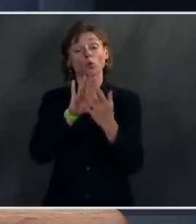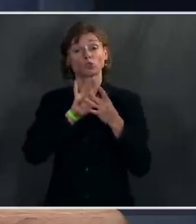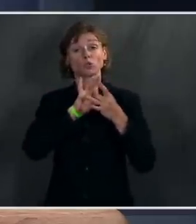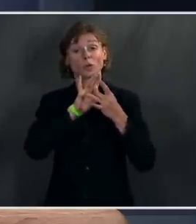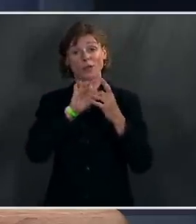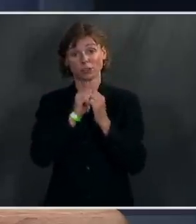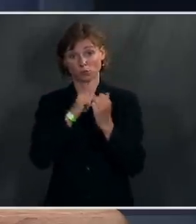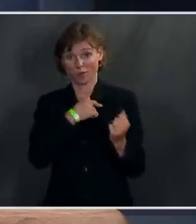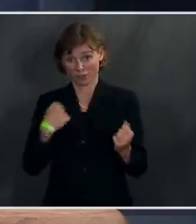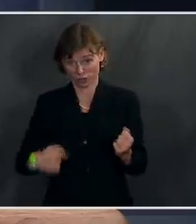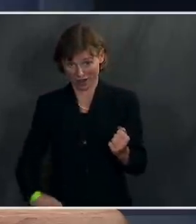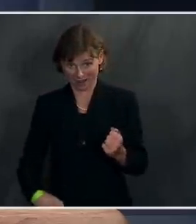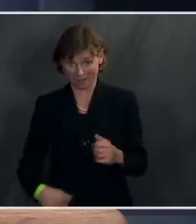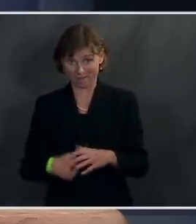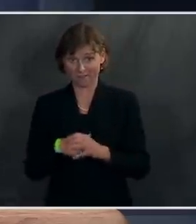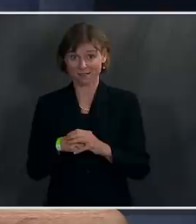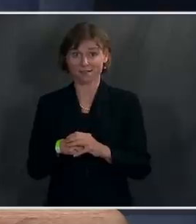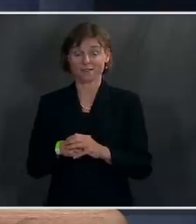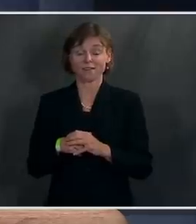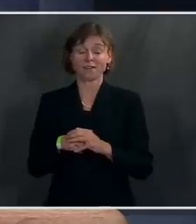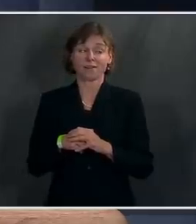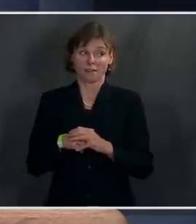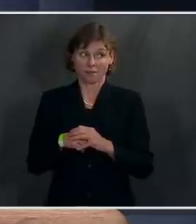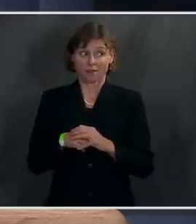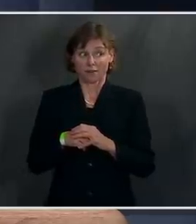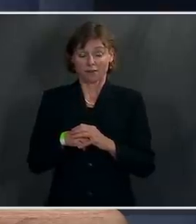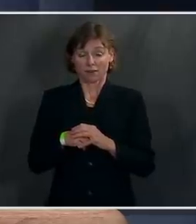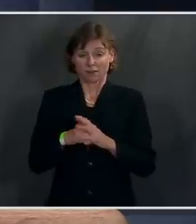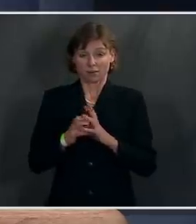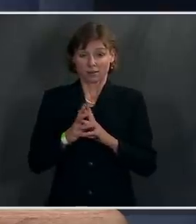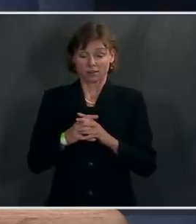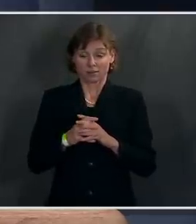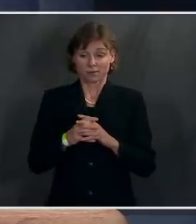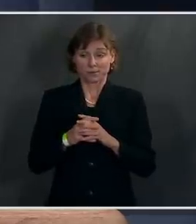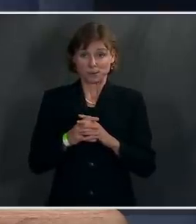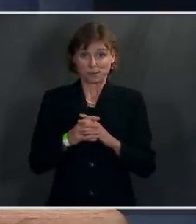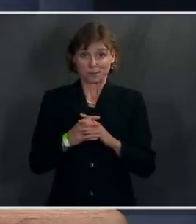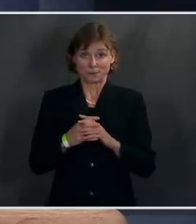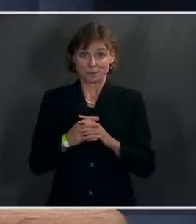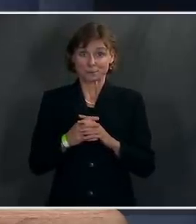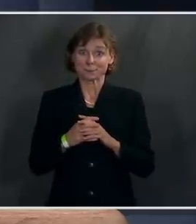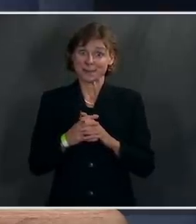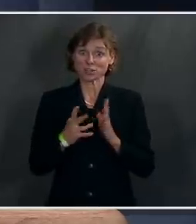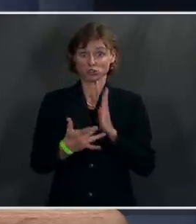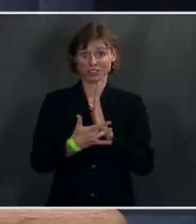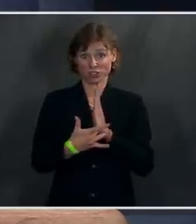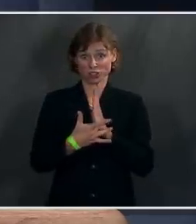with China, you know, is strategic, obviously.